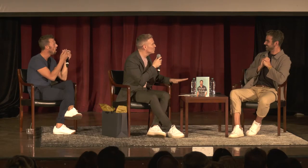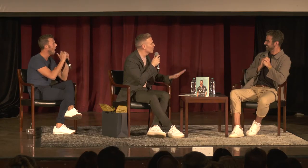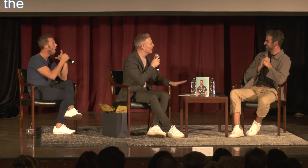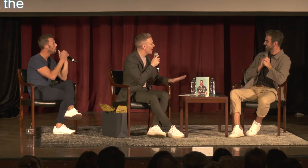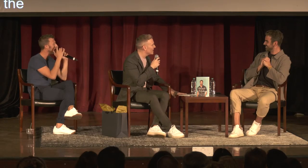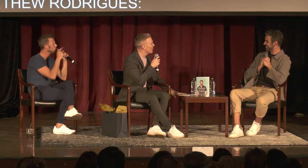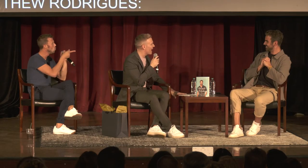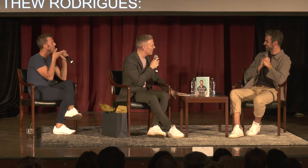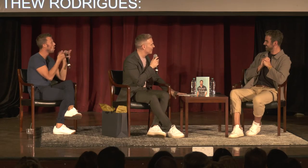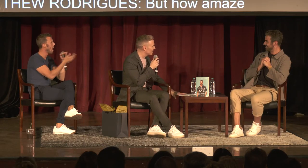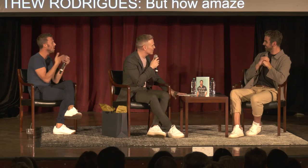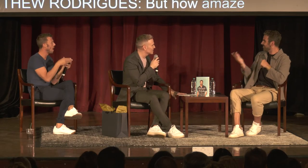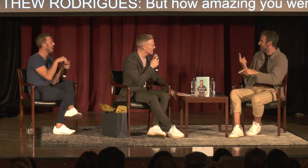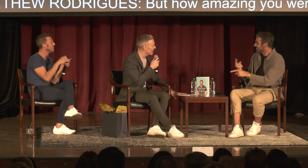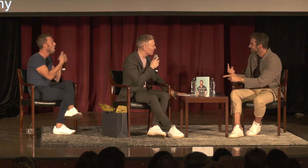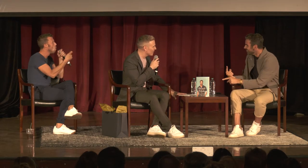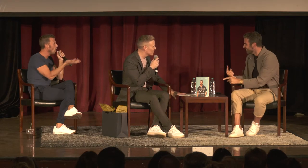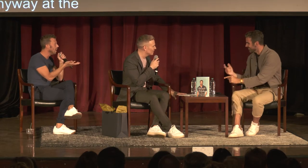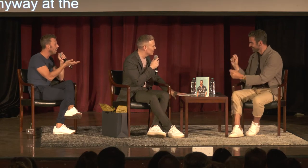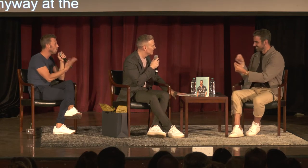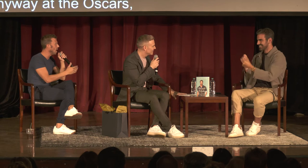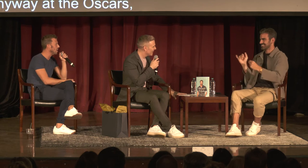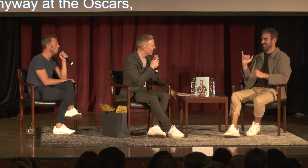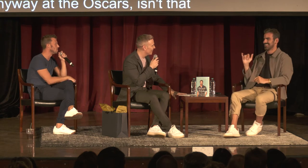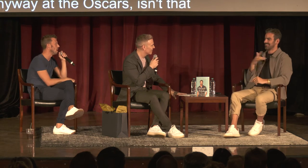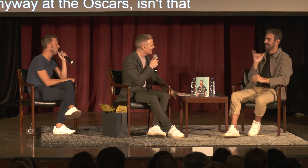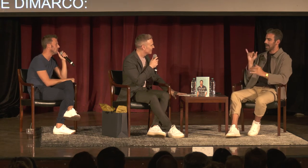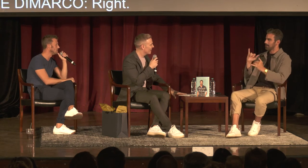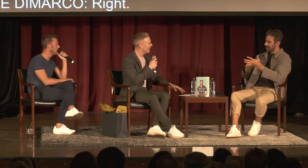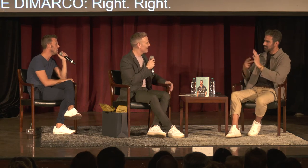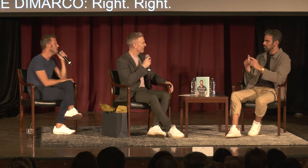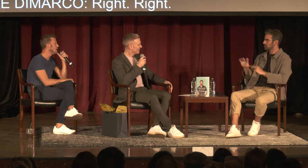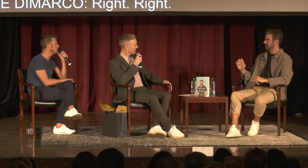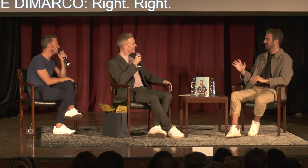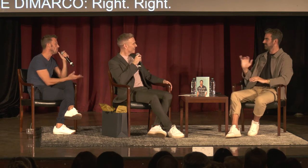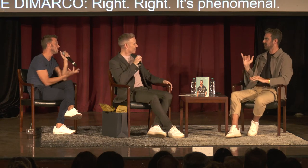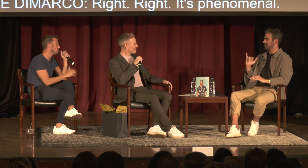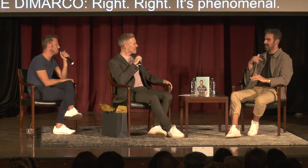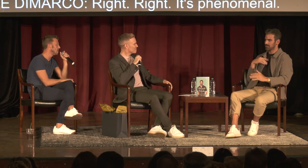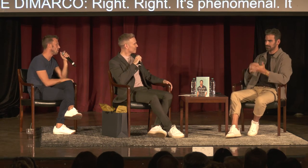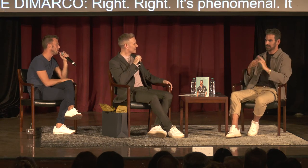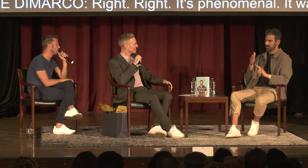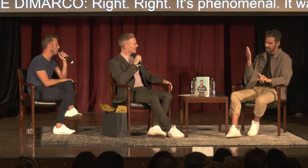You were there anyway at the Oscars. Isn't that incredible? Right! No, it's phenomenal. Yeah, it was definitely something that